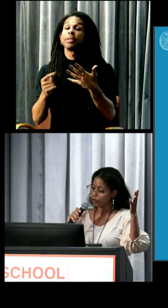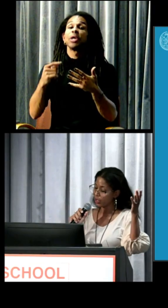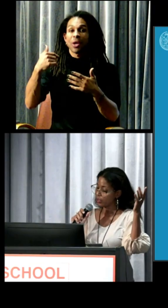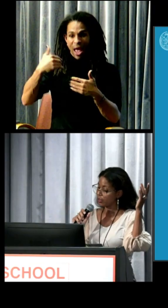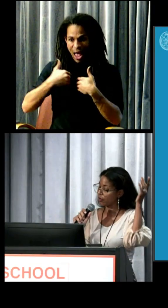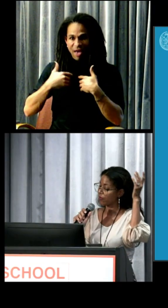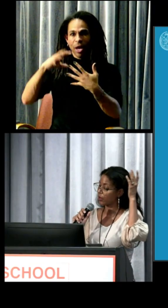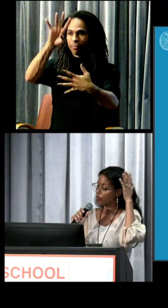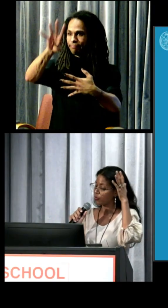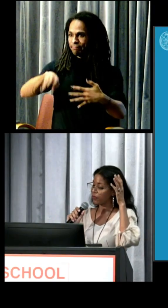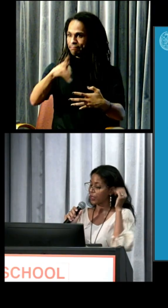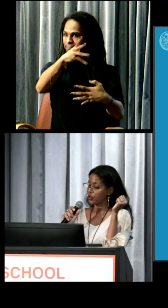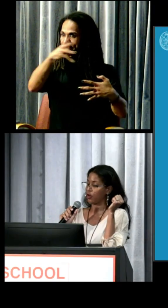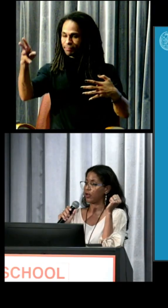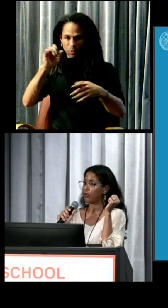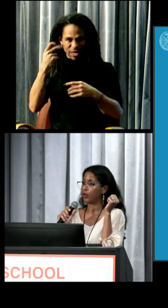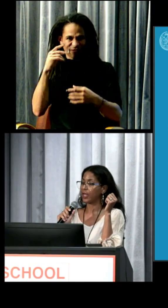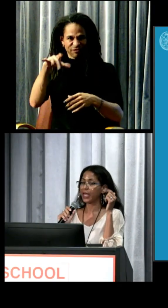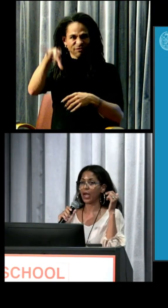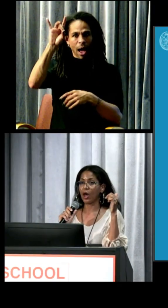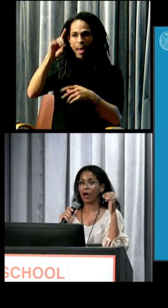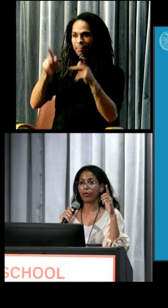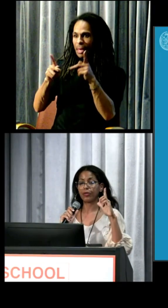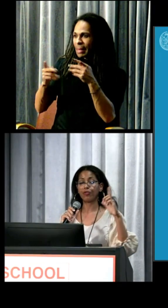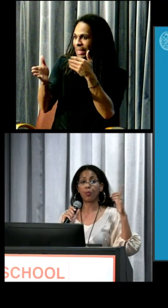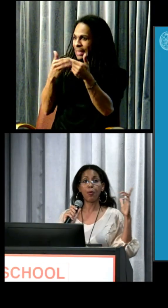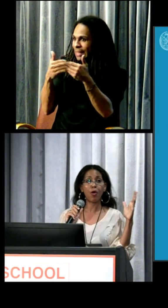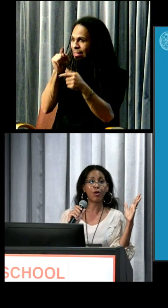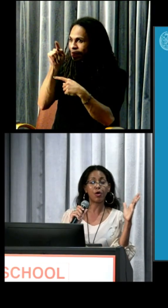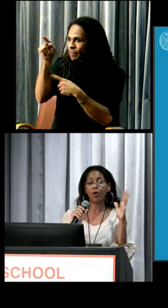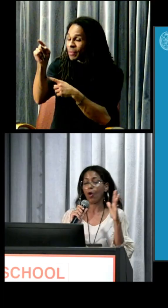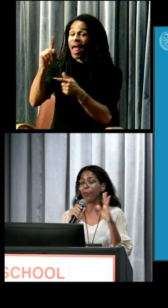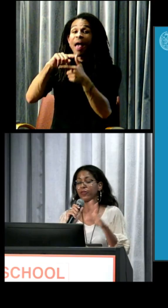the sets of scores for one building type.